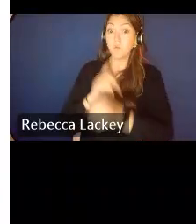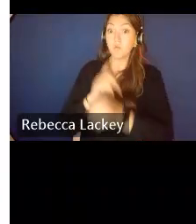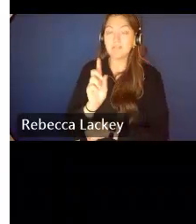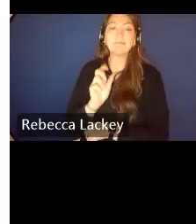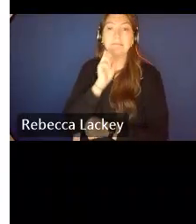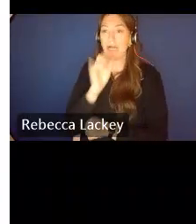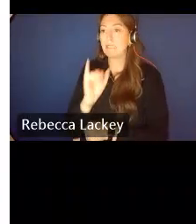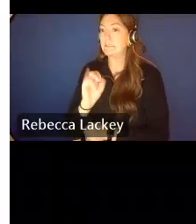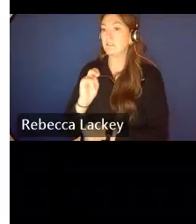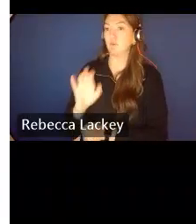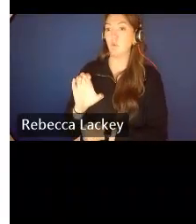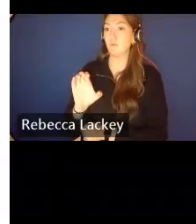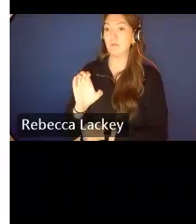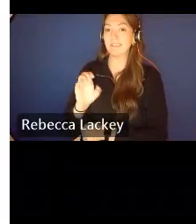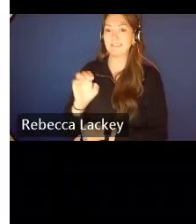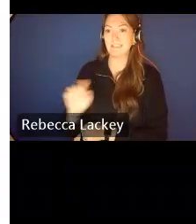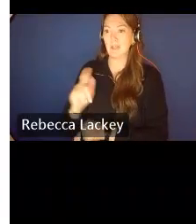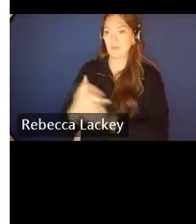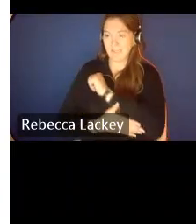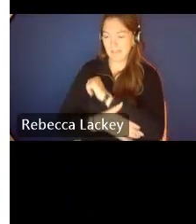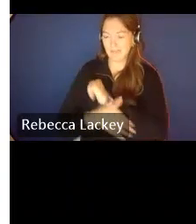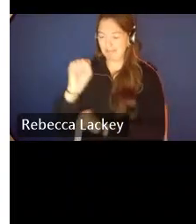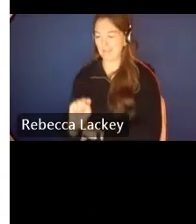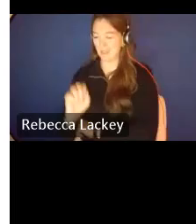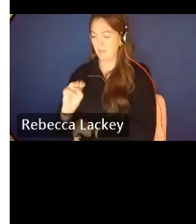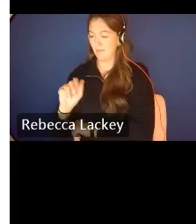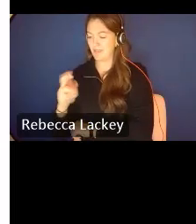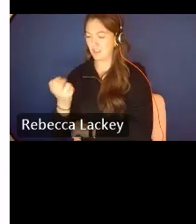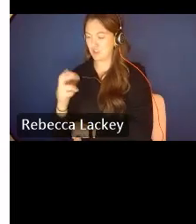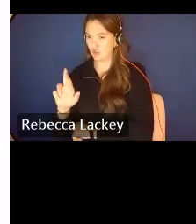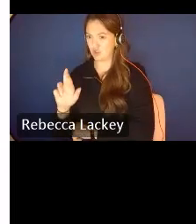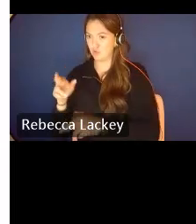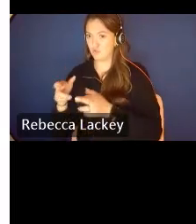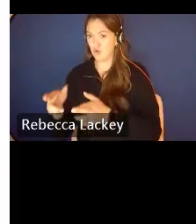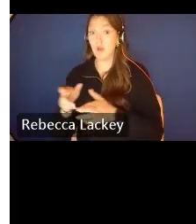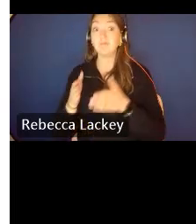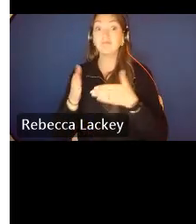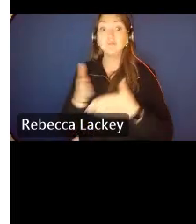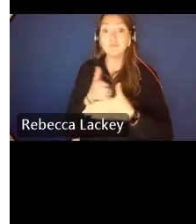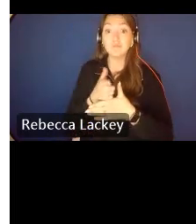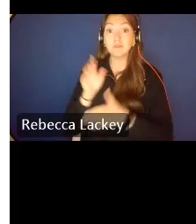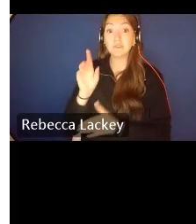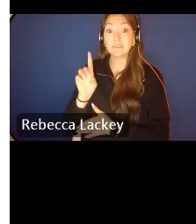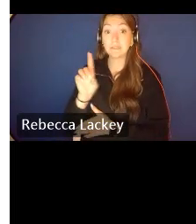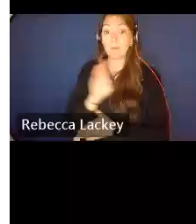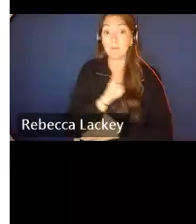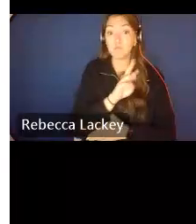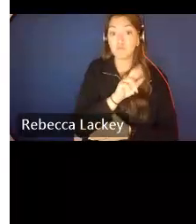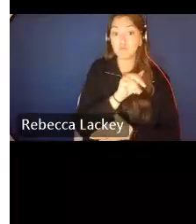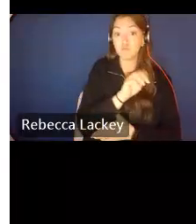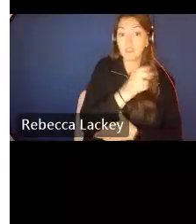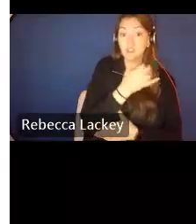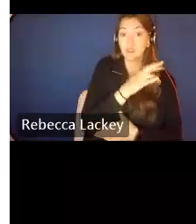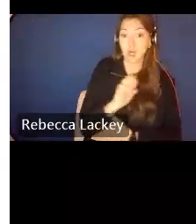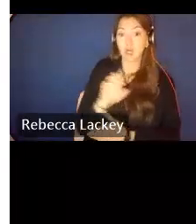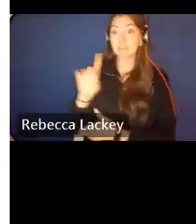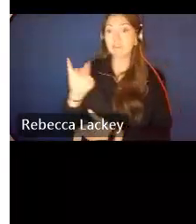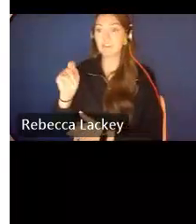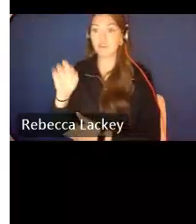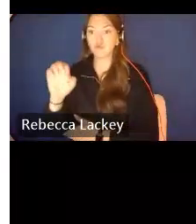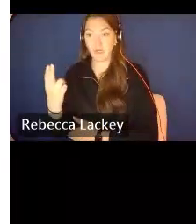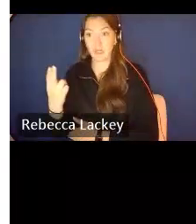St. Louis County south of Manchester Road between Brahshire Drive and Dietrich Road. The bridge is a